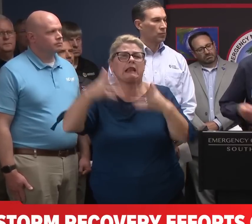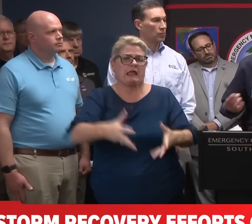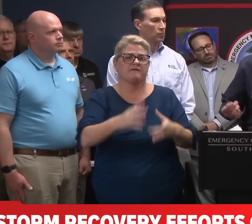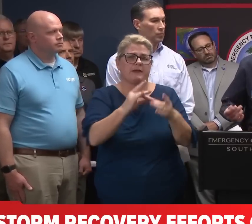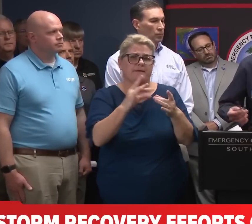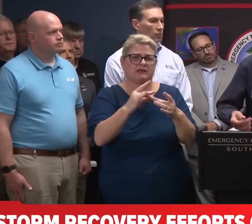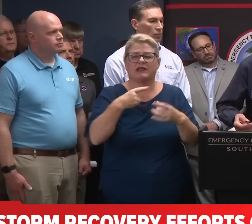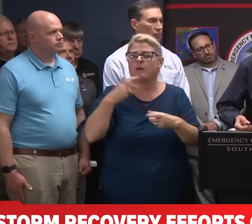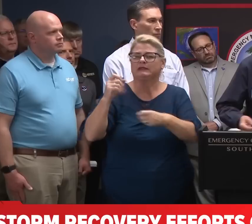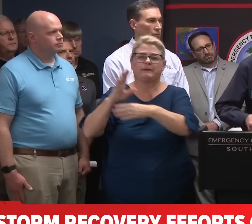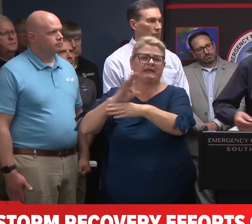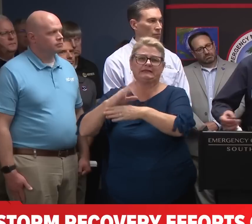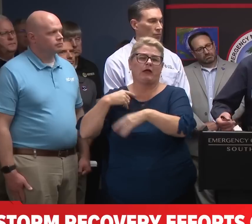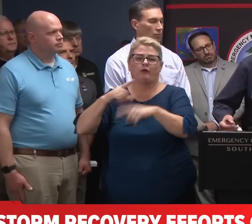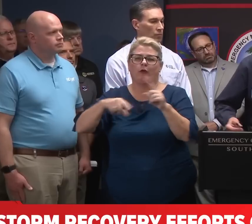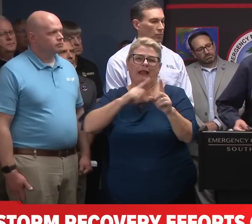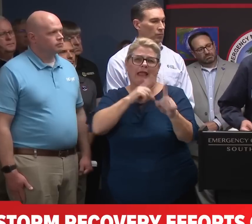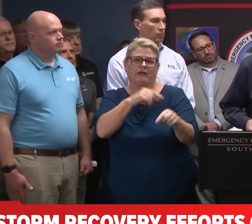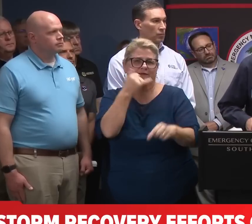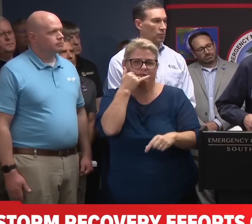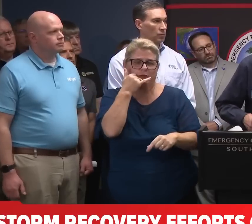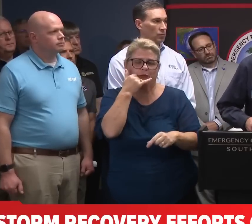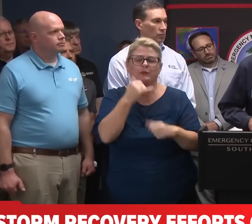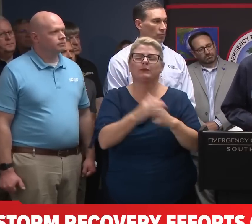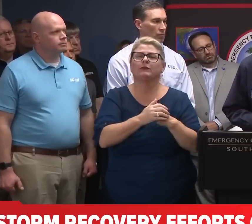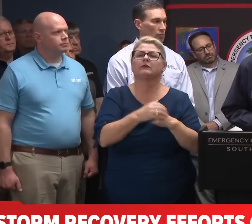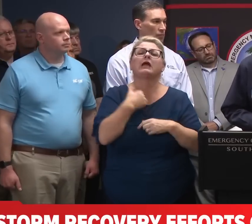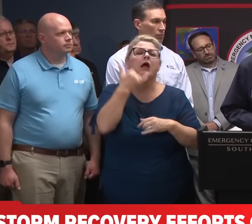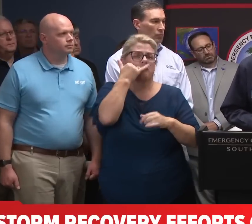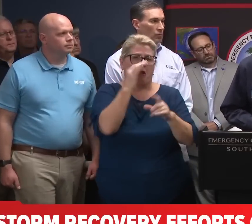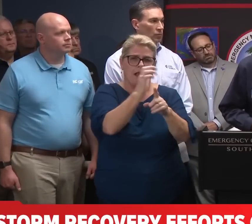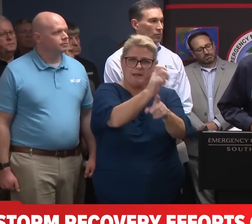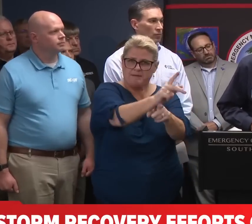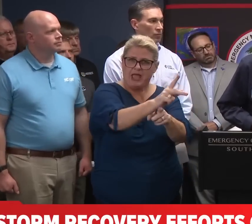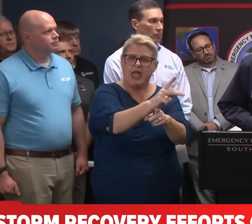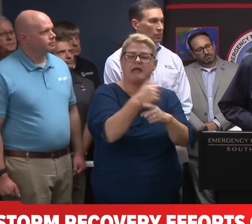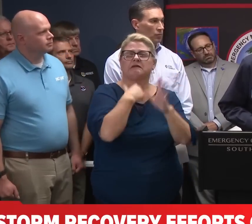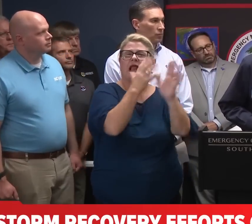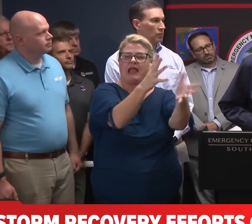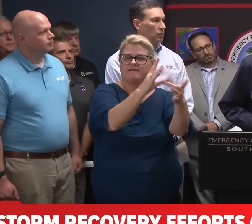I was busy, couldn't answer the phone. So I called him back and left a message for him. So